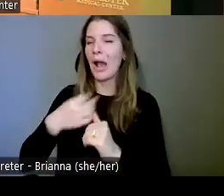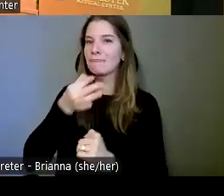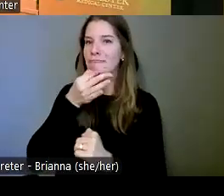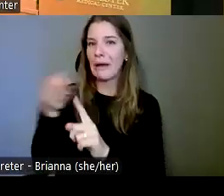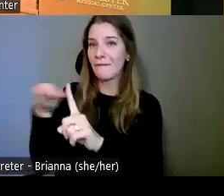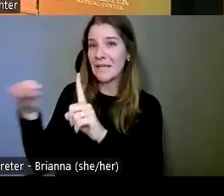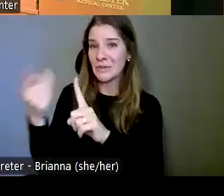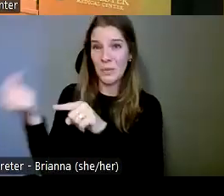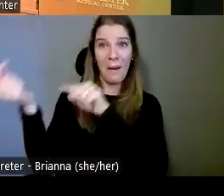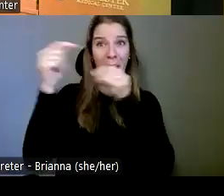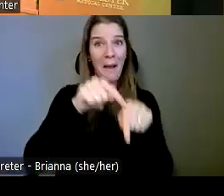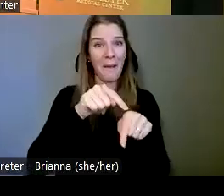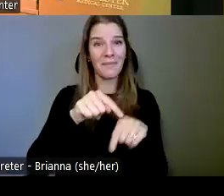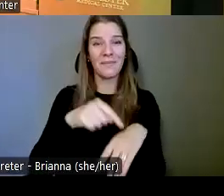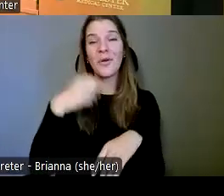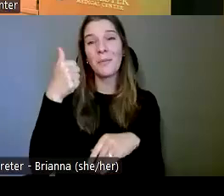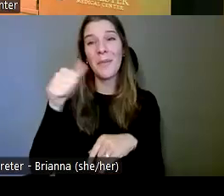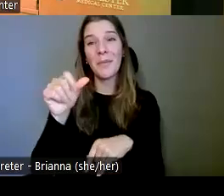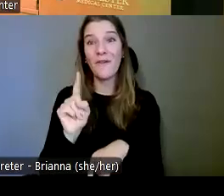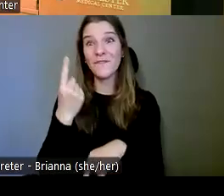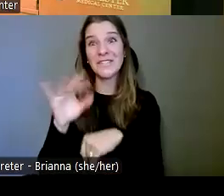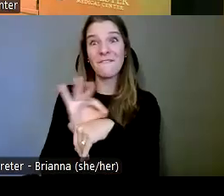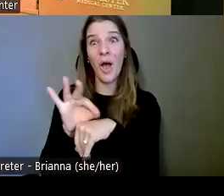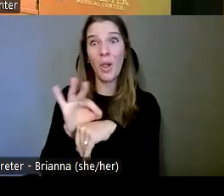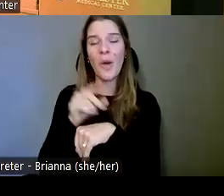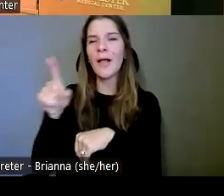the conversation our first group of fellows had with their parents. What are you doing after you